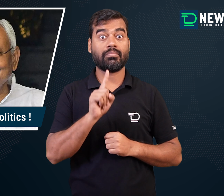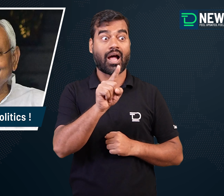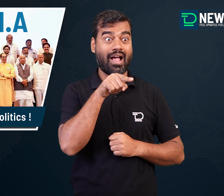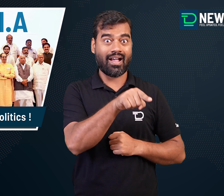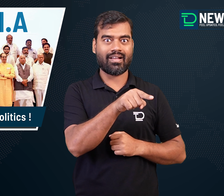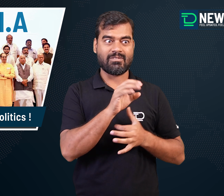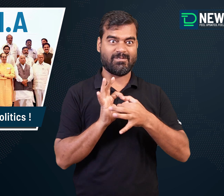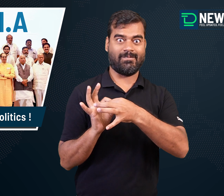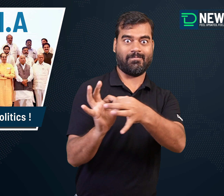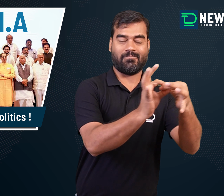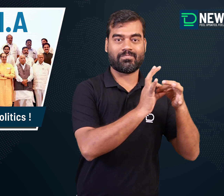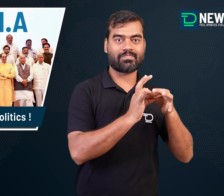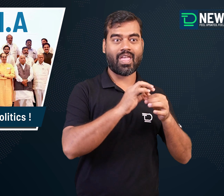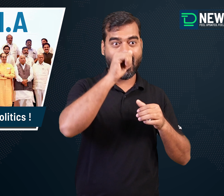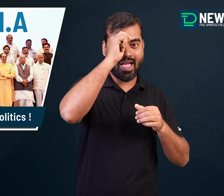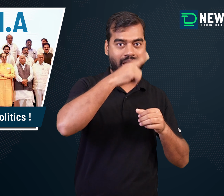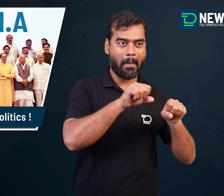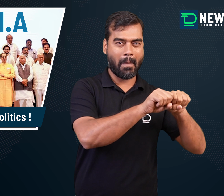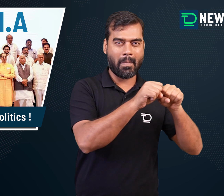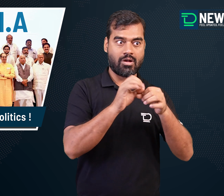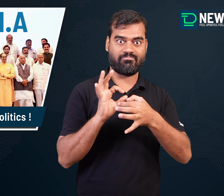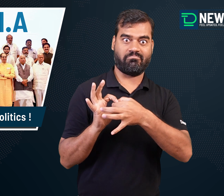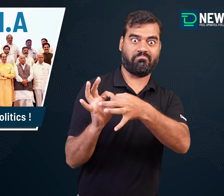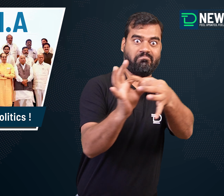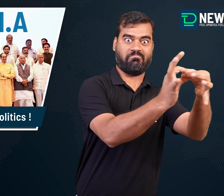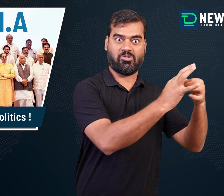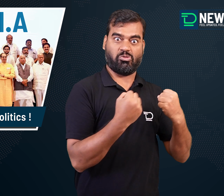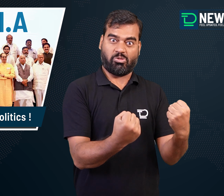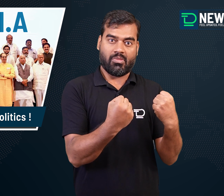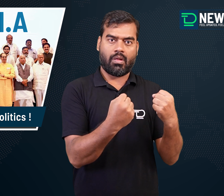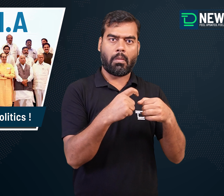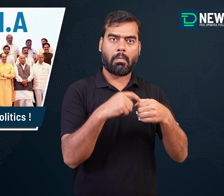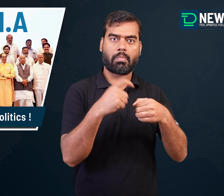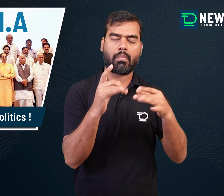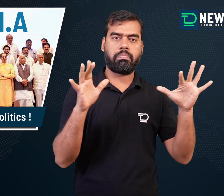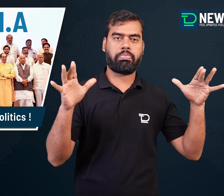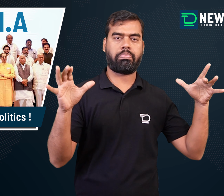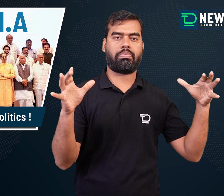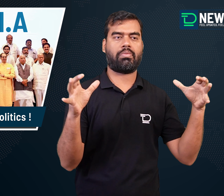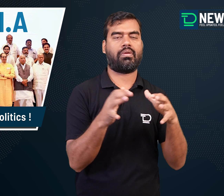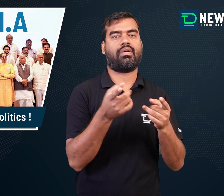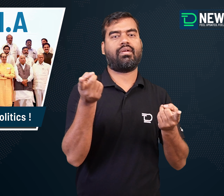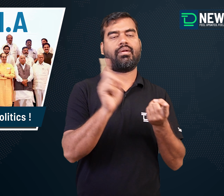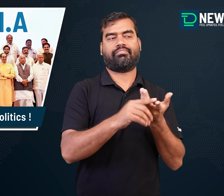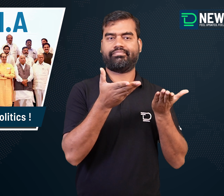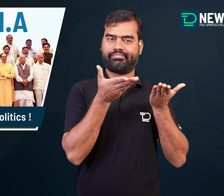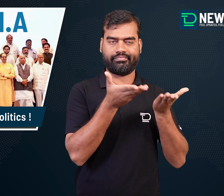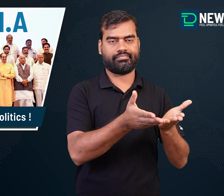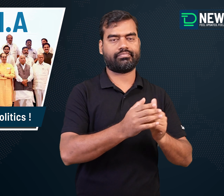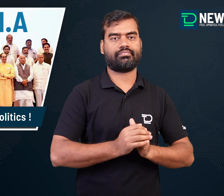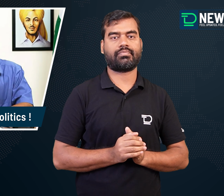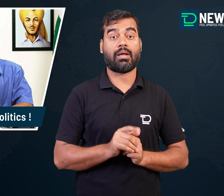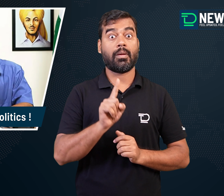Therefore the I.N.D.I.A team became very small.